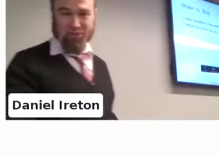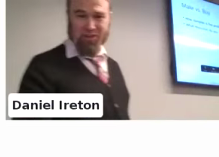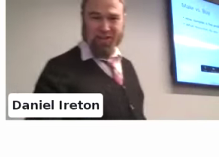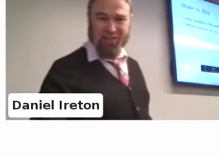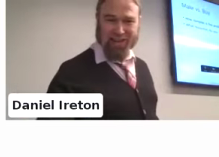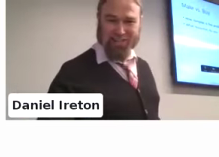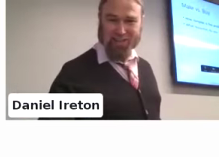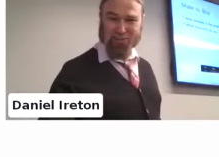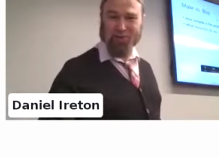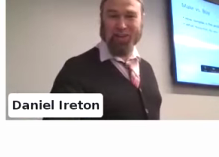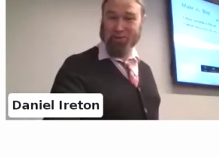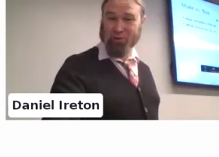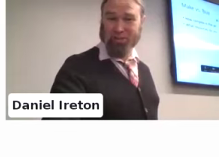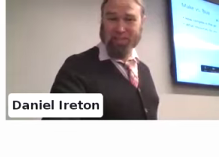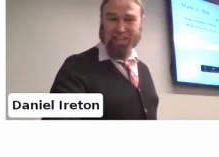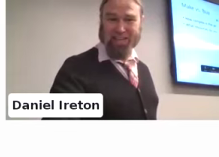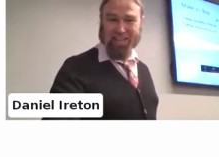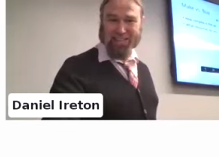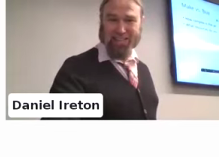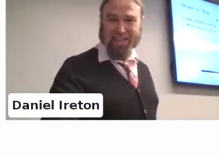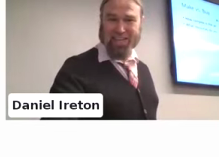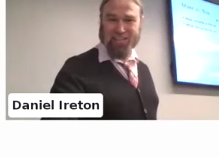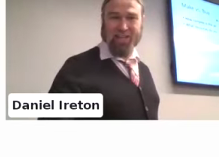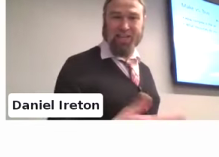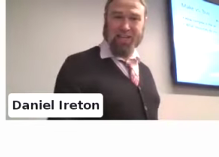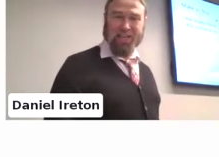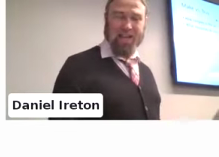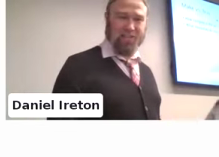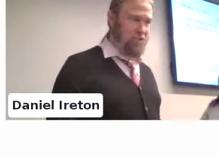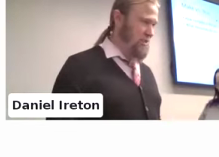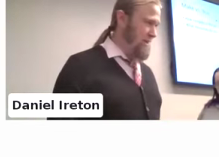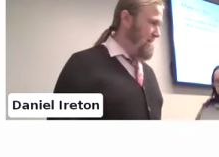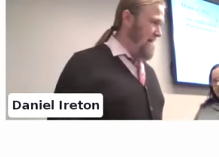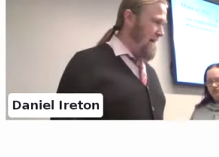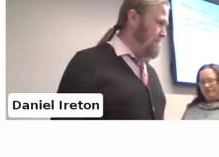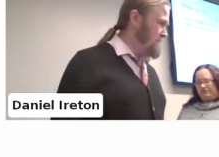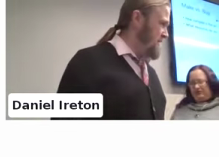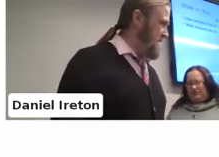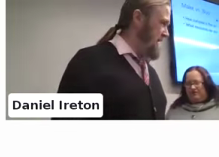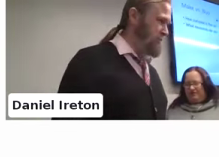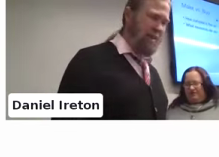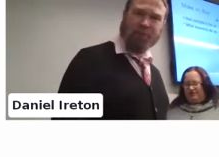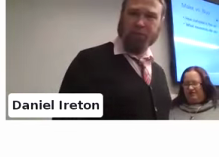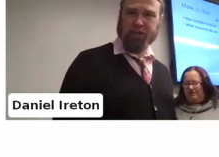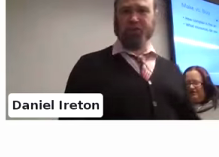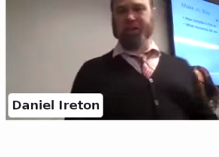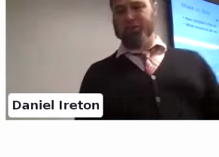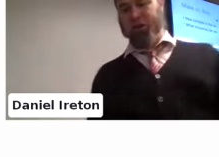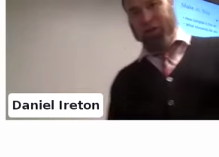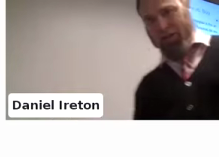Daniel: Our visiting scholar also played braille UNO with us. We were able to get confirmation from a braille user that it does work.